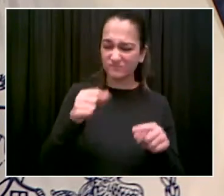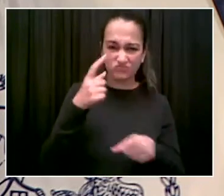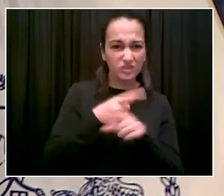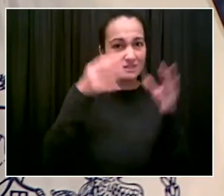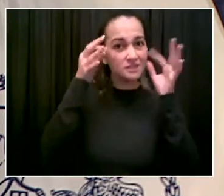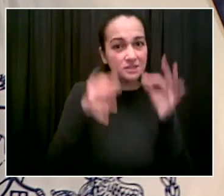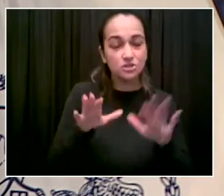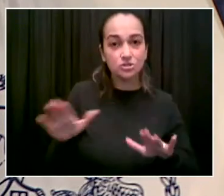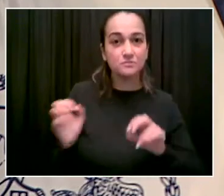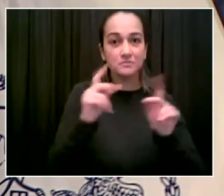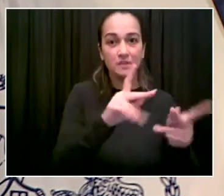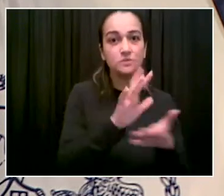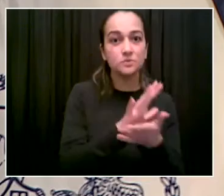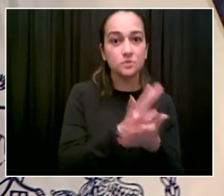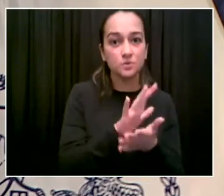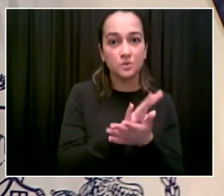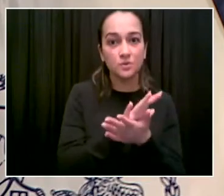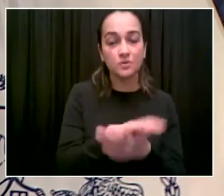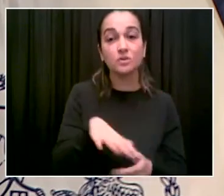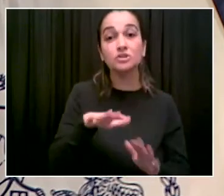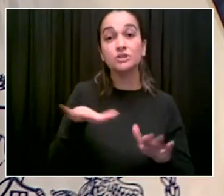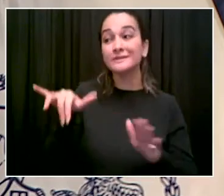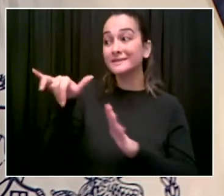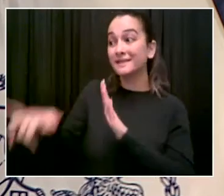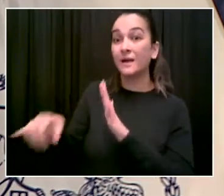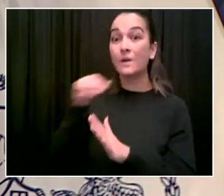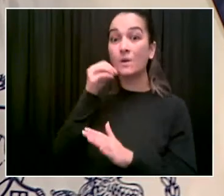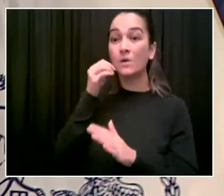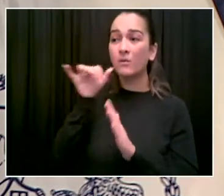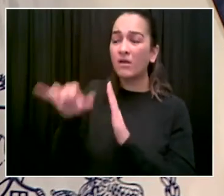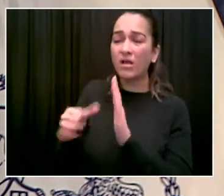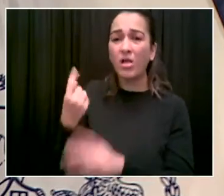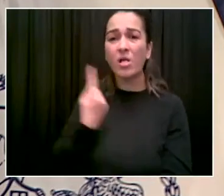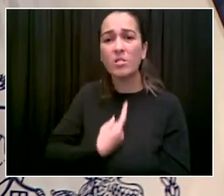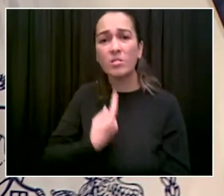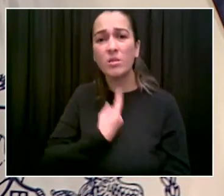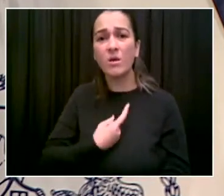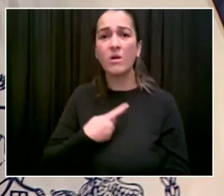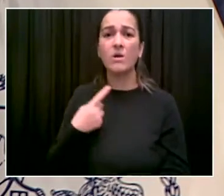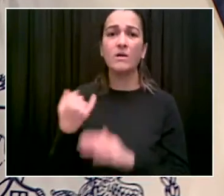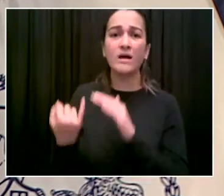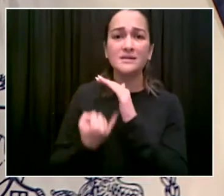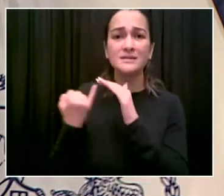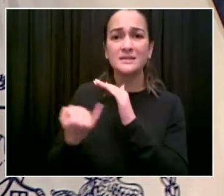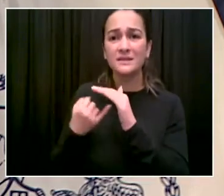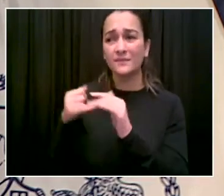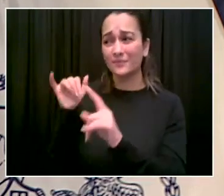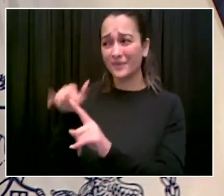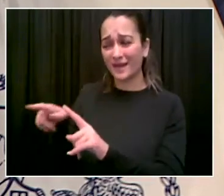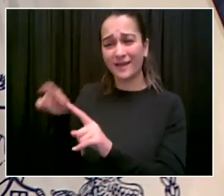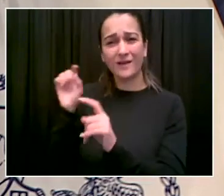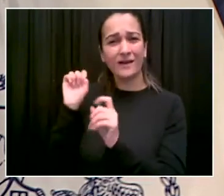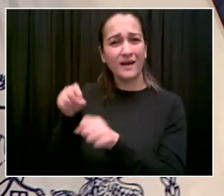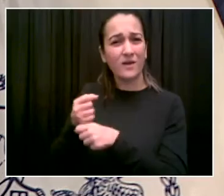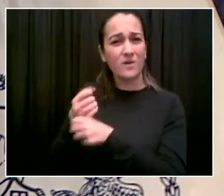TOO MANY OF THEM HAVE SUFFERED A YEAR AND A HALF WITHOUT BEING IN SCHOOL. IT IS HARMING THEM PHYSICALLY AND MENTALLY IN